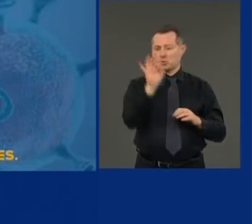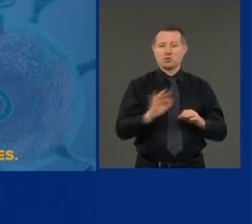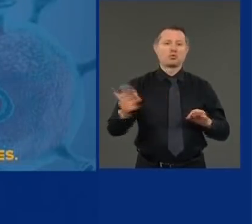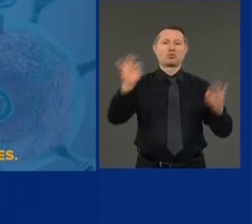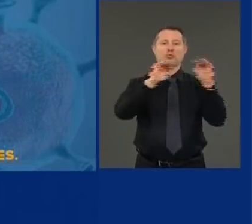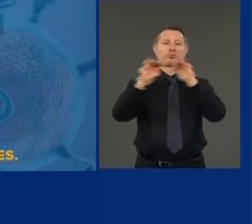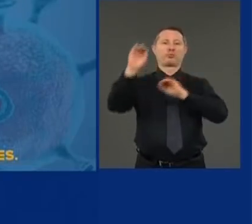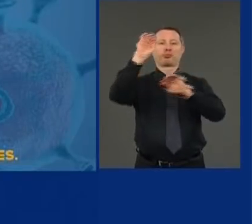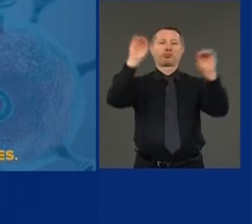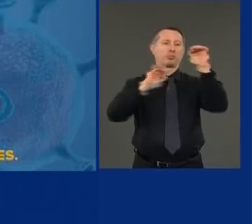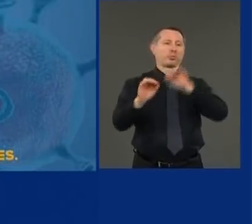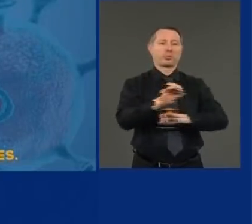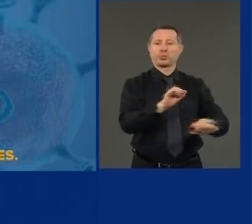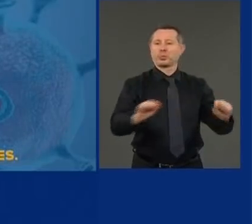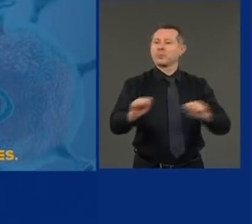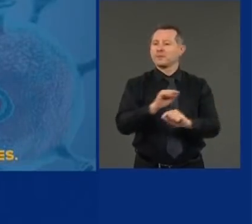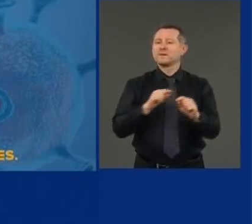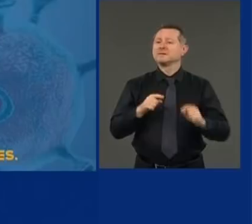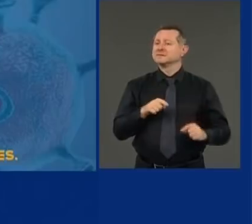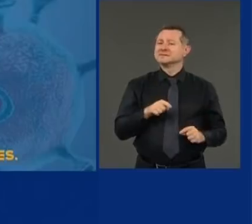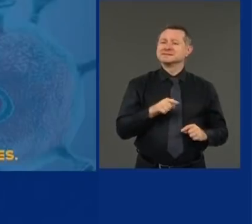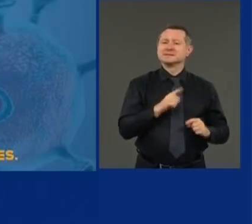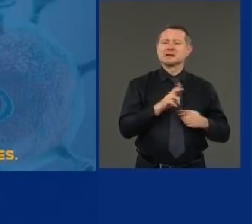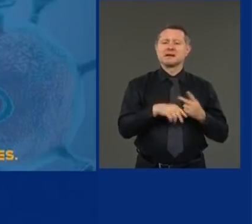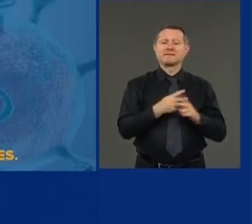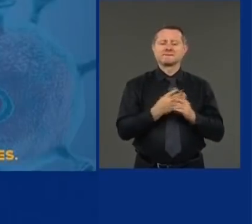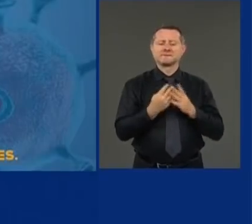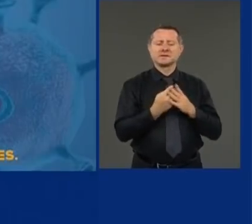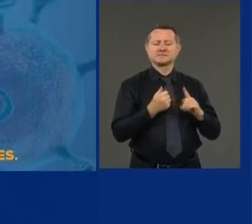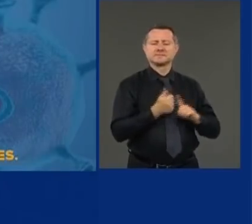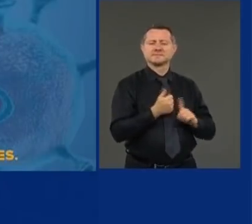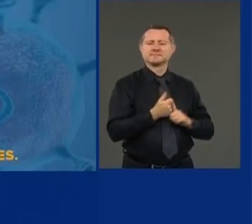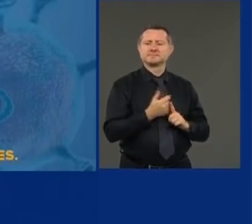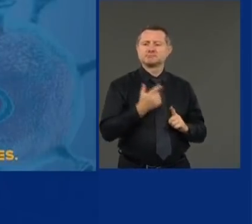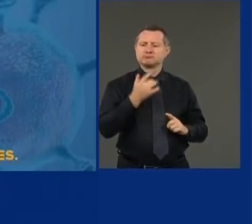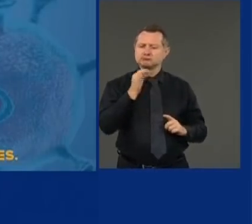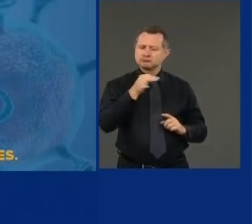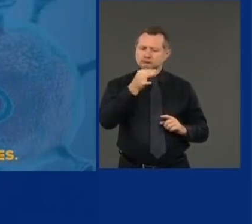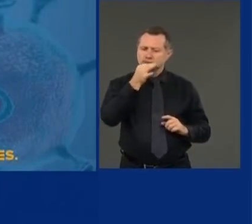SYSTEM, THEN RUNS THROUGH THE HVAC SYSTEM AND GETS